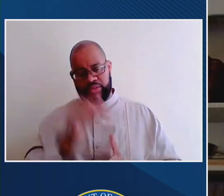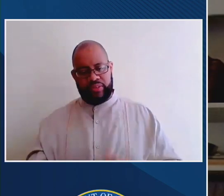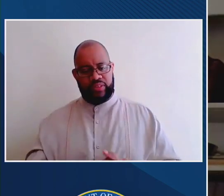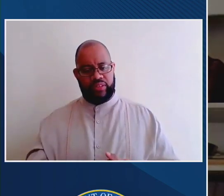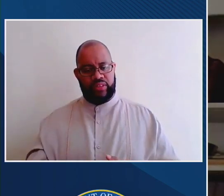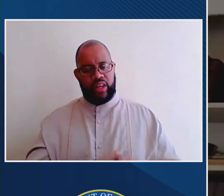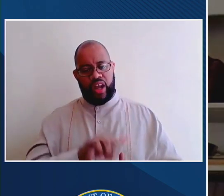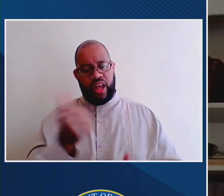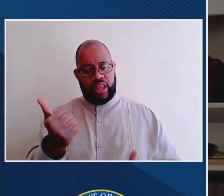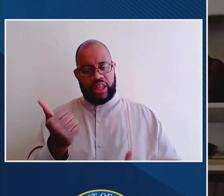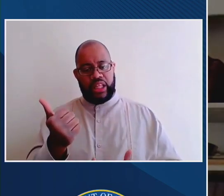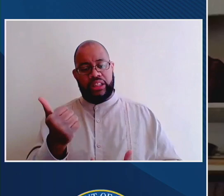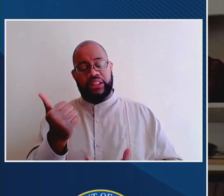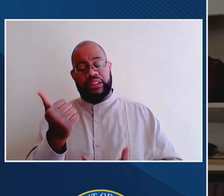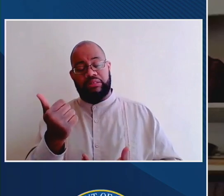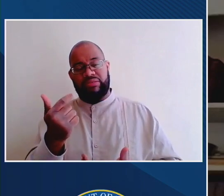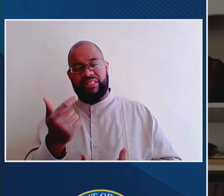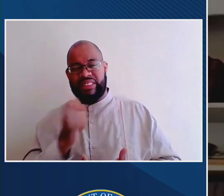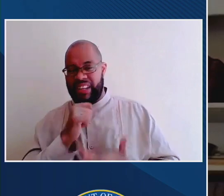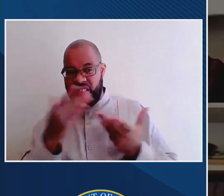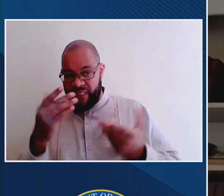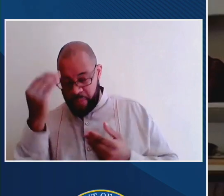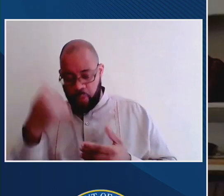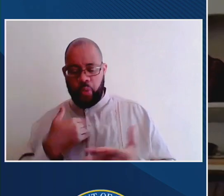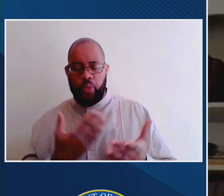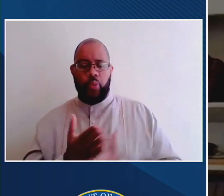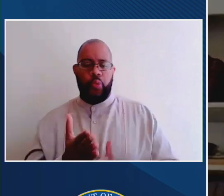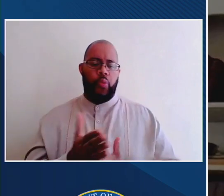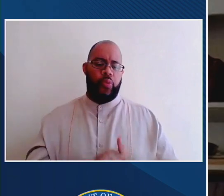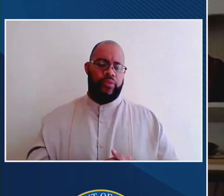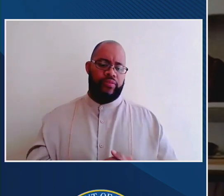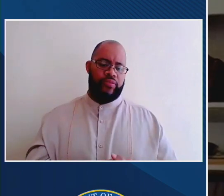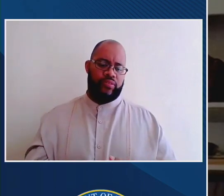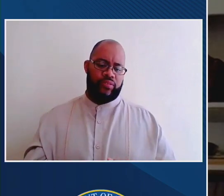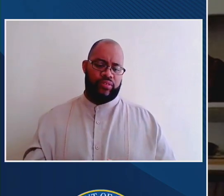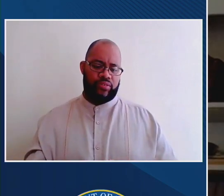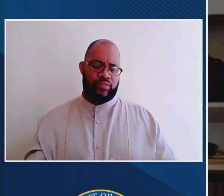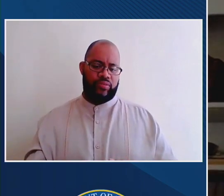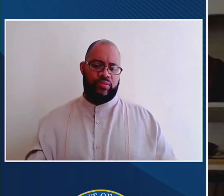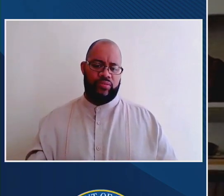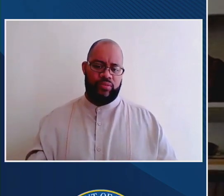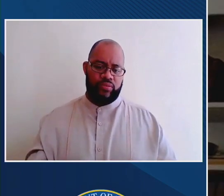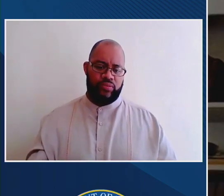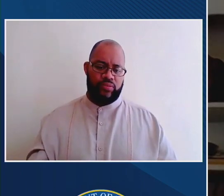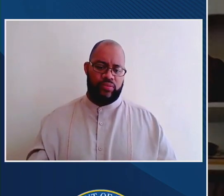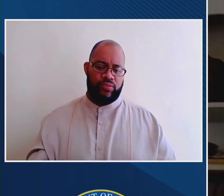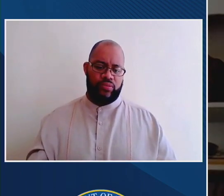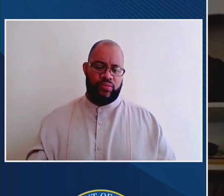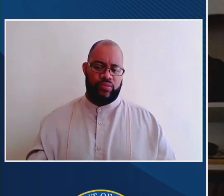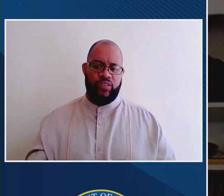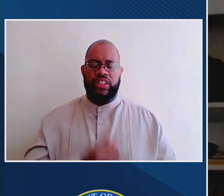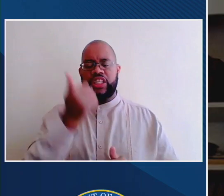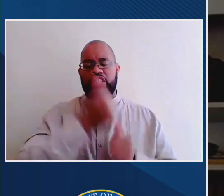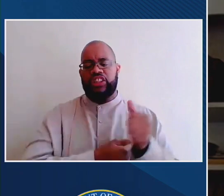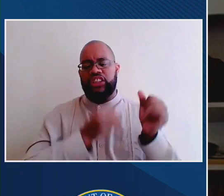familiarity with. I think we'll go through each individual